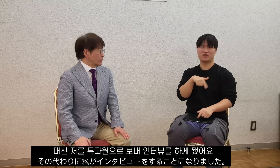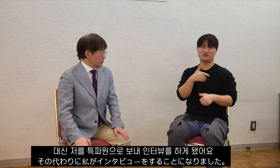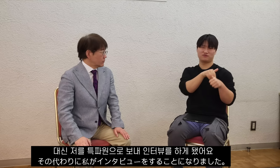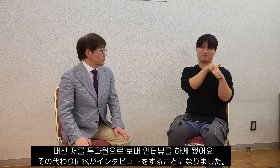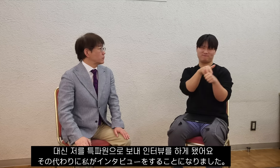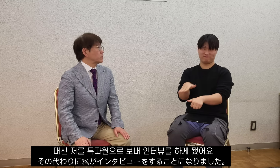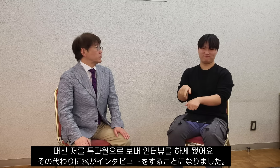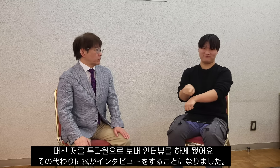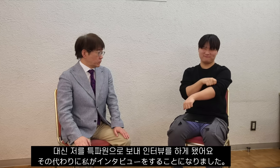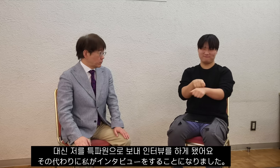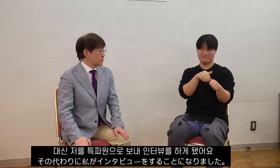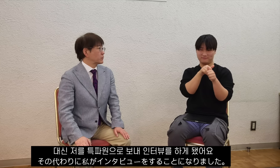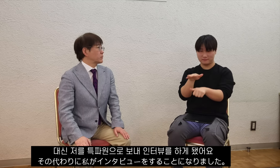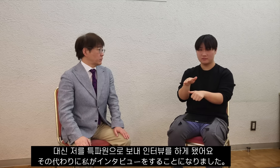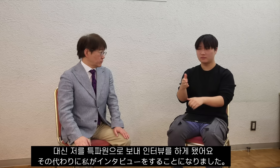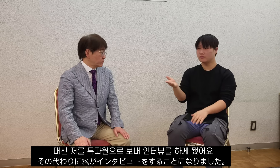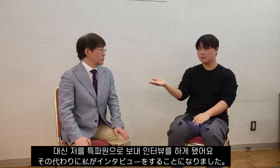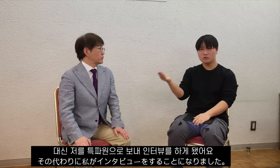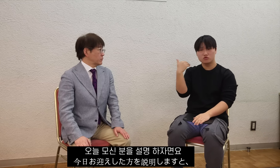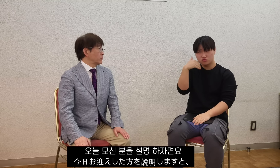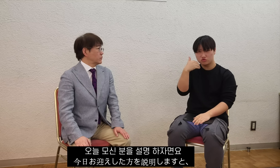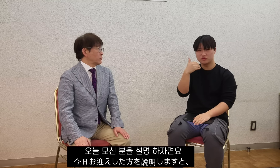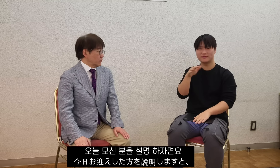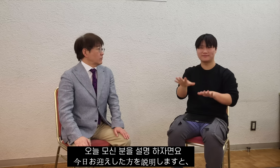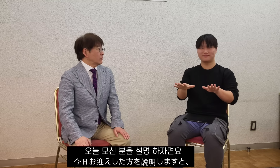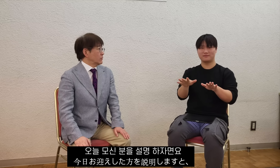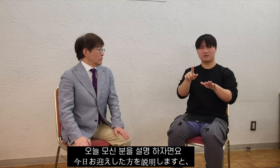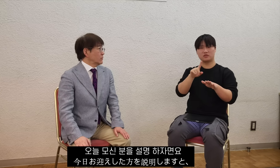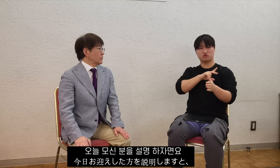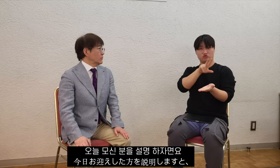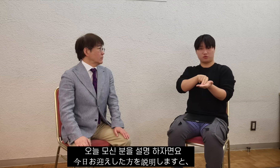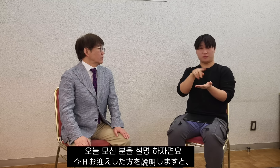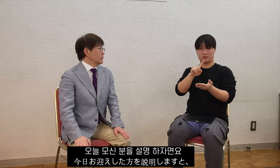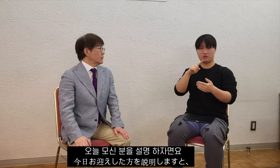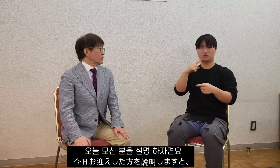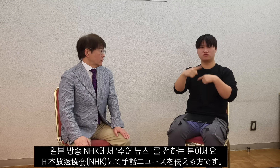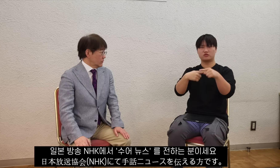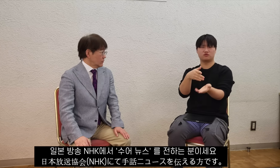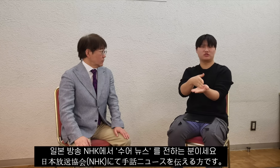Instead, they sent me as a correspondent to do an interview on my behalf. Let me explain the person I met today.